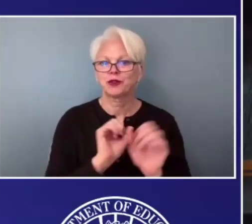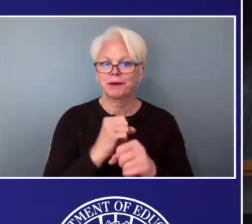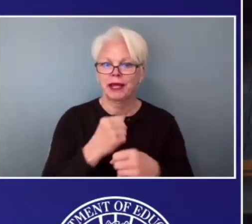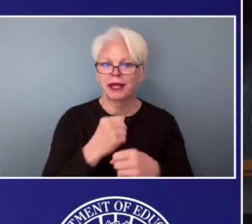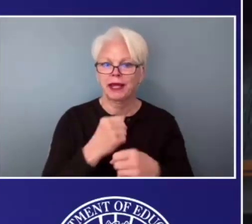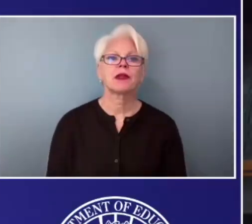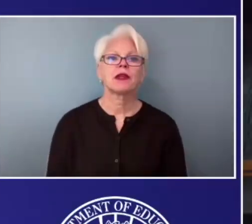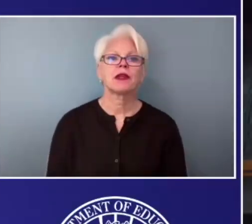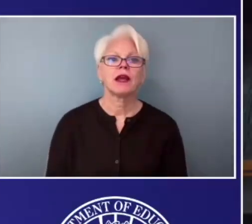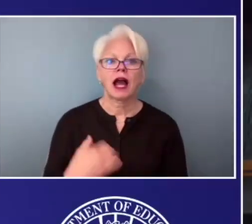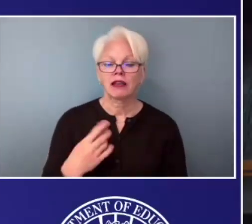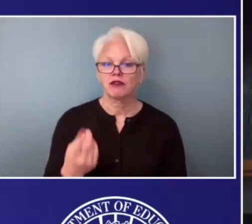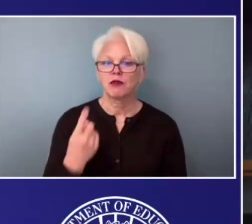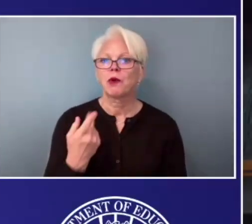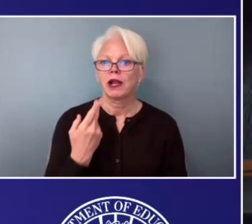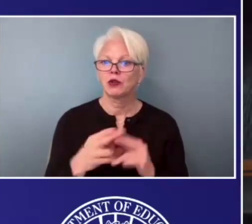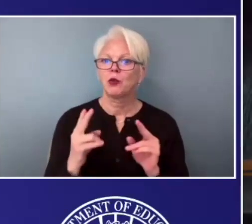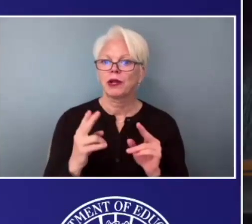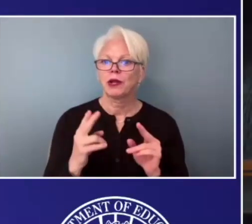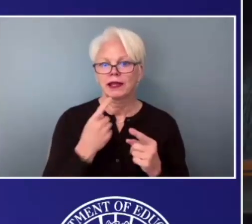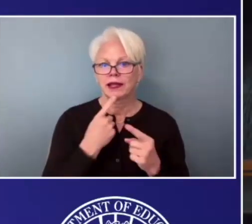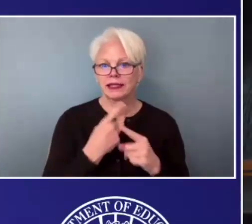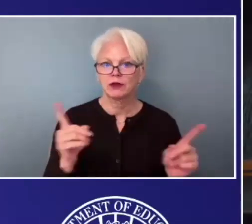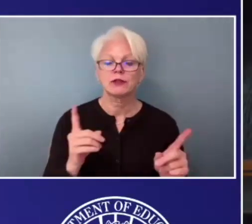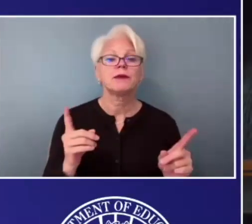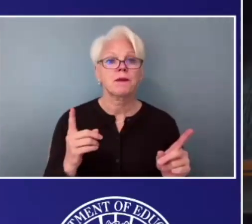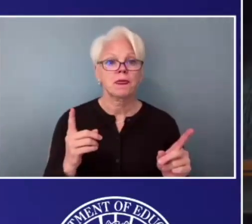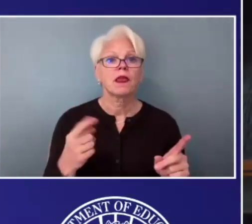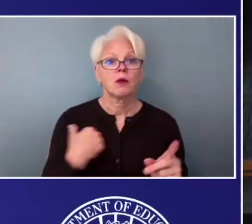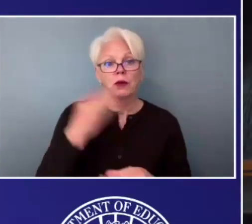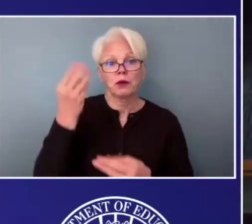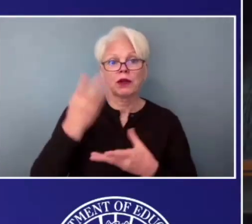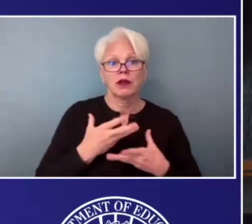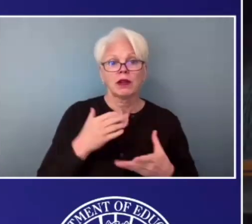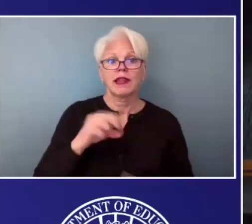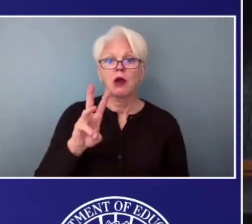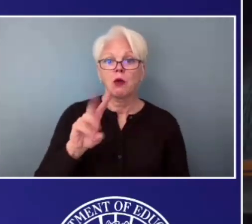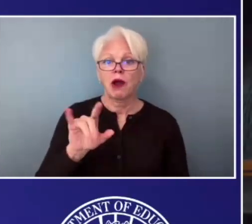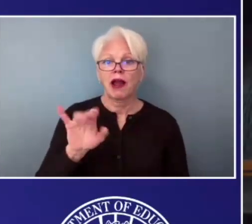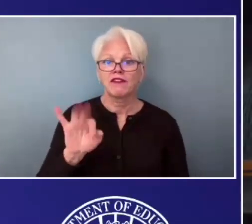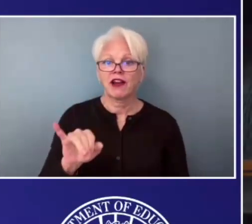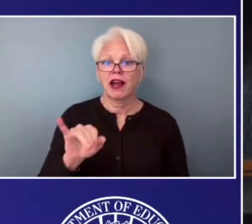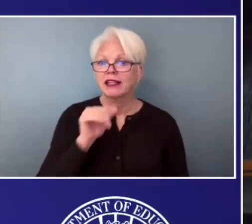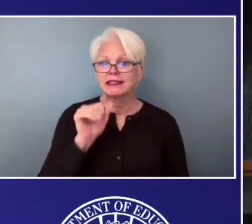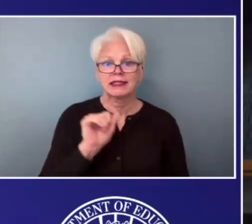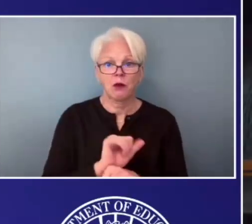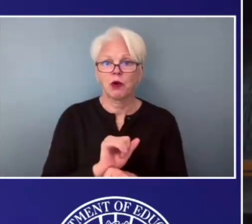I do have one quick announcement. We have been informed that the Wi-Fi is not working. A ticket has been submitted and